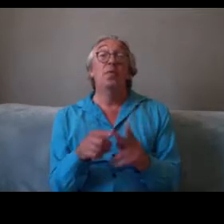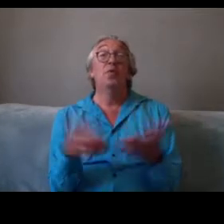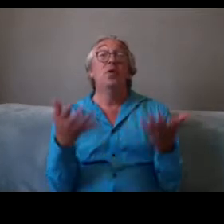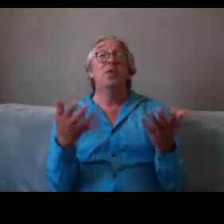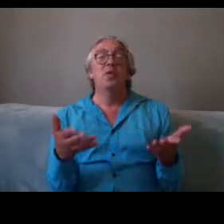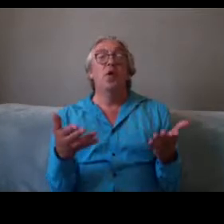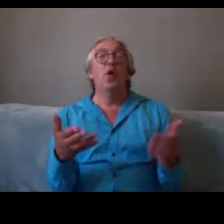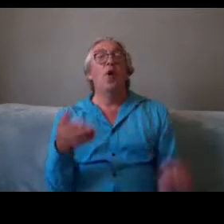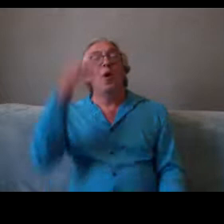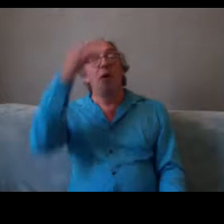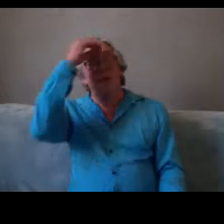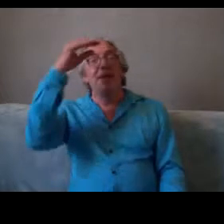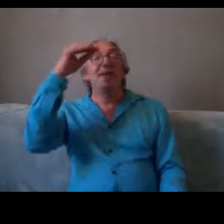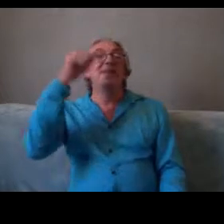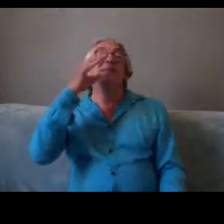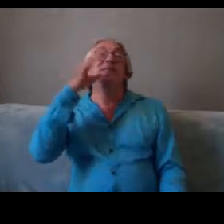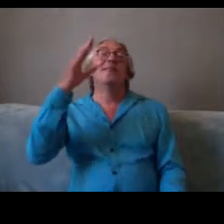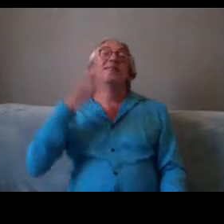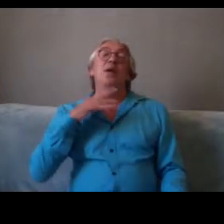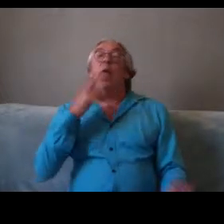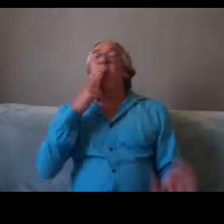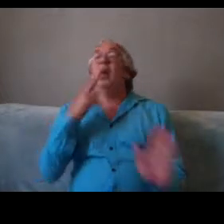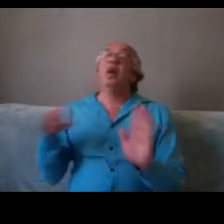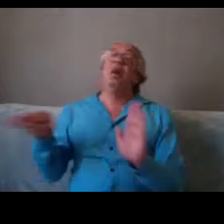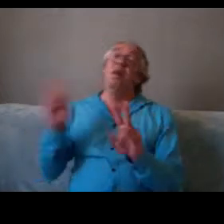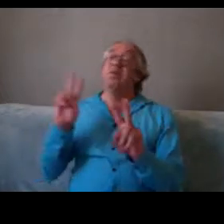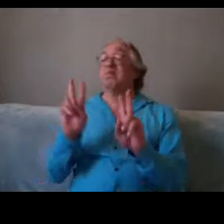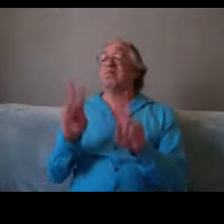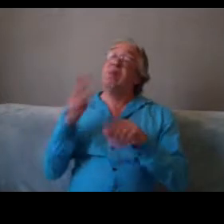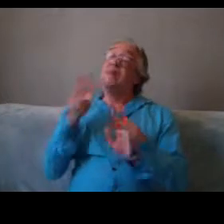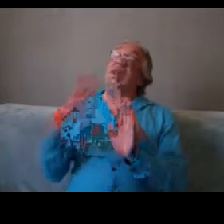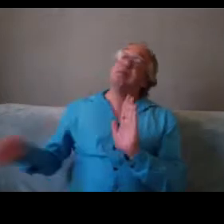and volunteers and things like that or the Discover EU